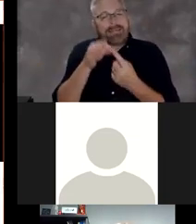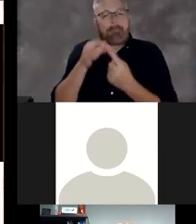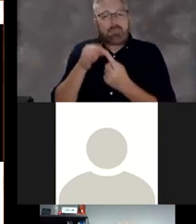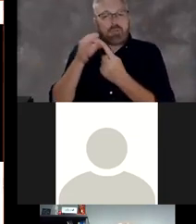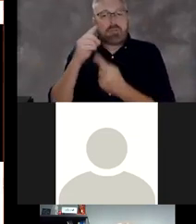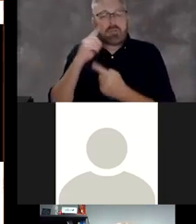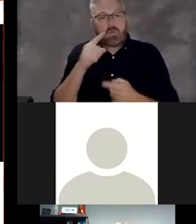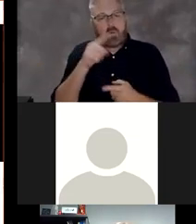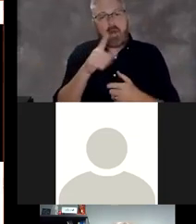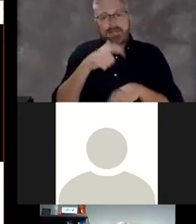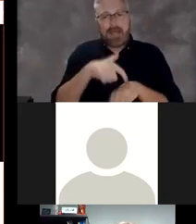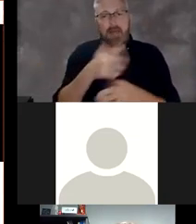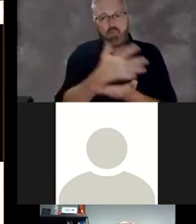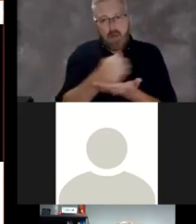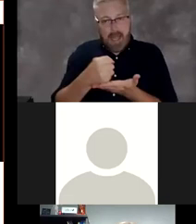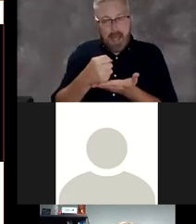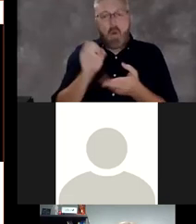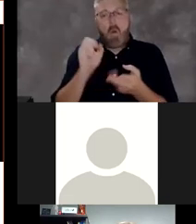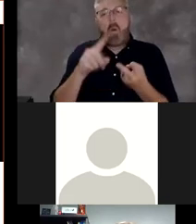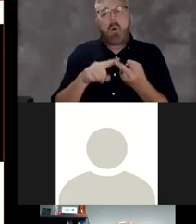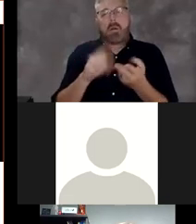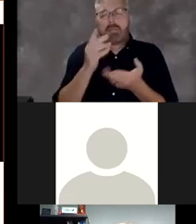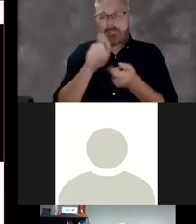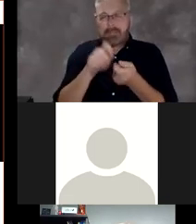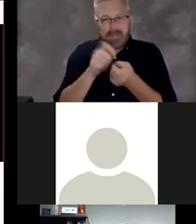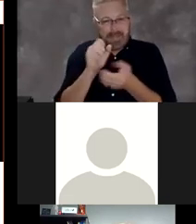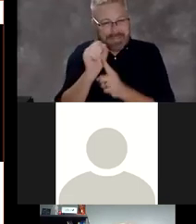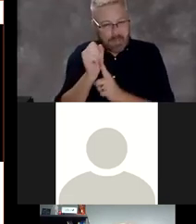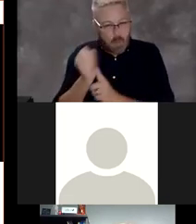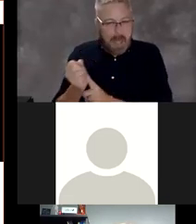STATUTE OF LIMITATIONS OR CERTAIN CIRCUMSTANCES WHERE THE